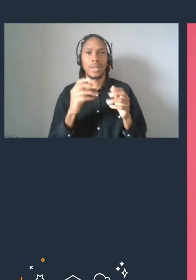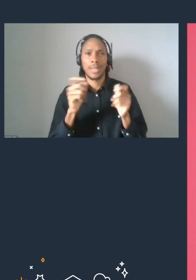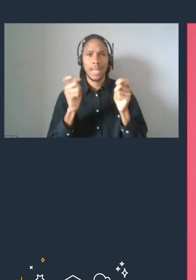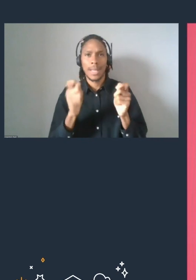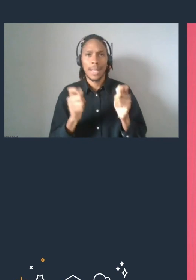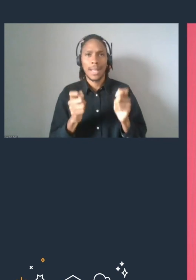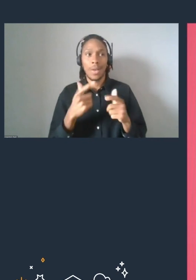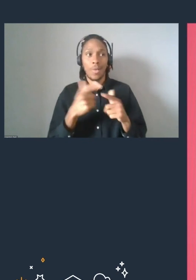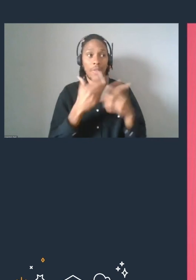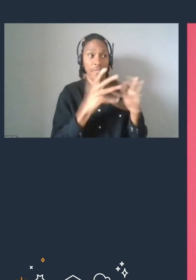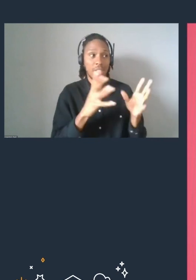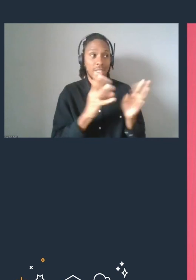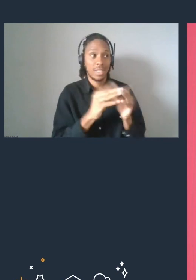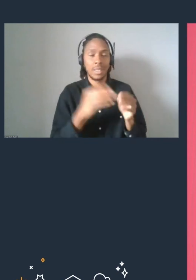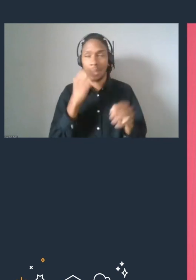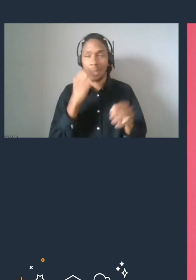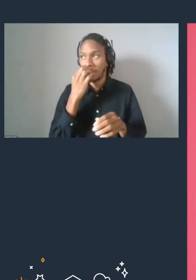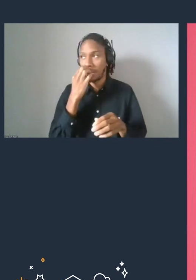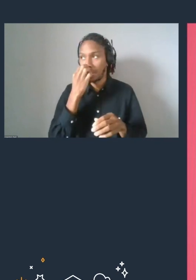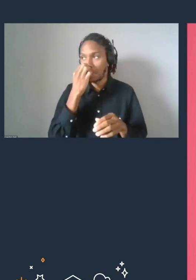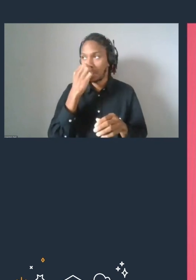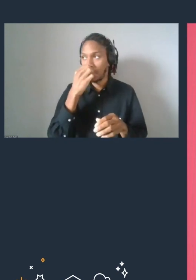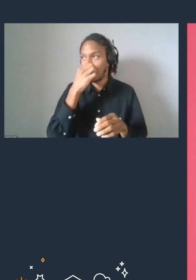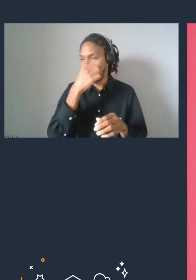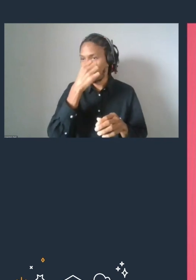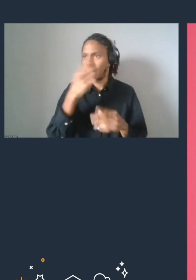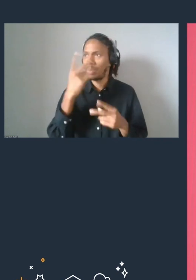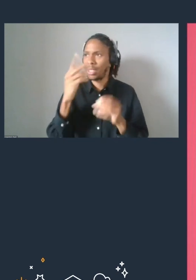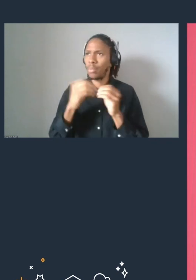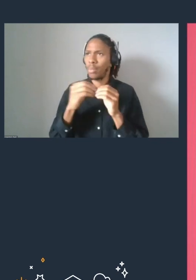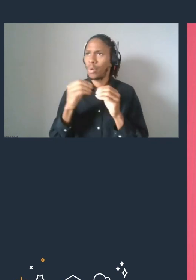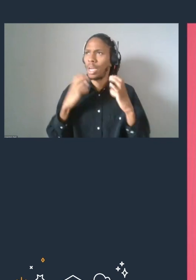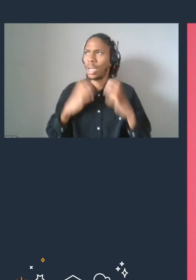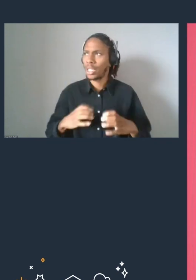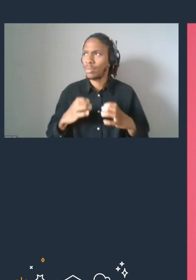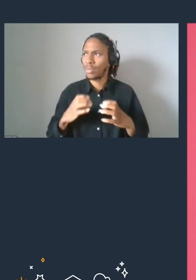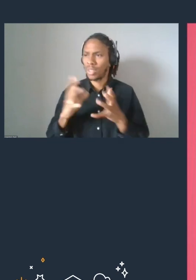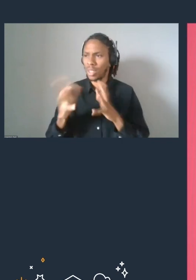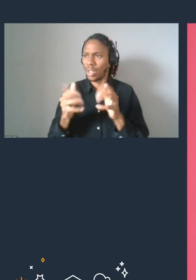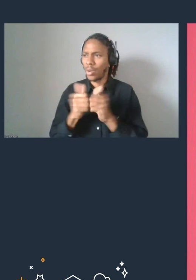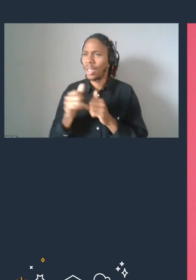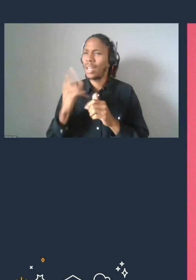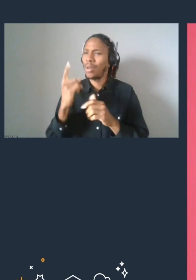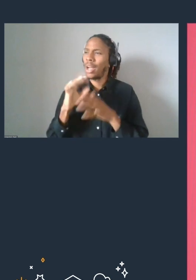Yep. Seeing what customers build with it, it was one of those features that I think S3 launched